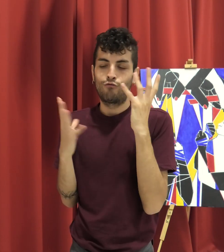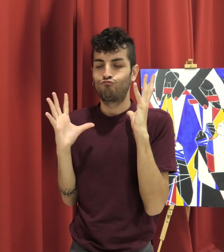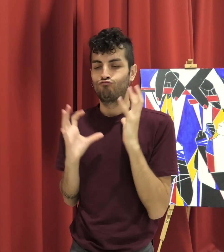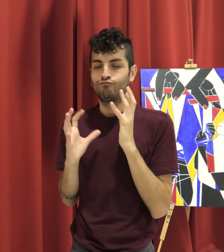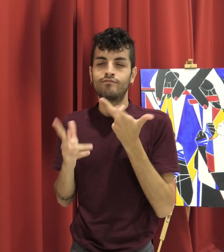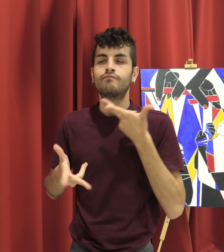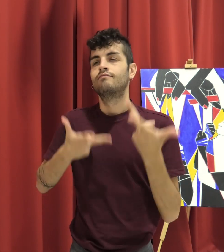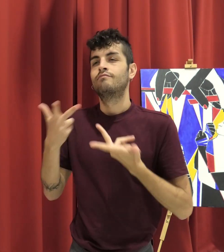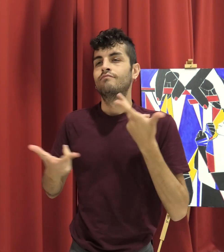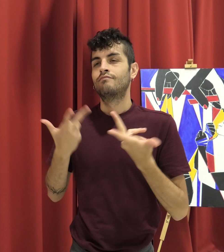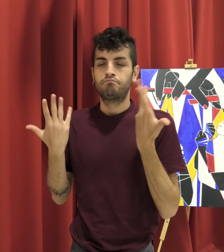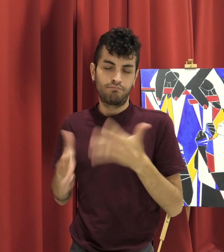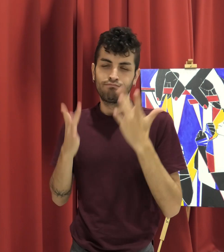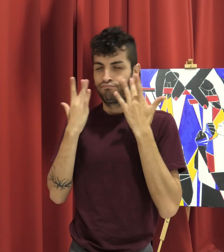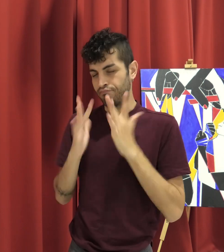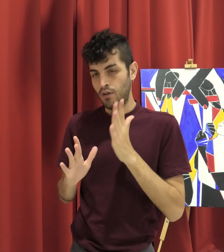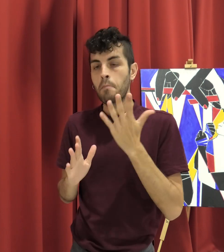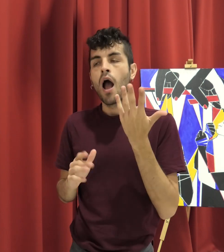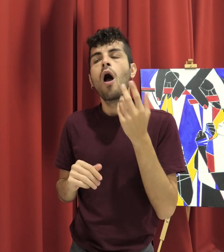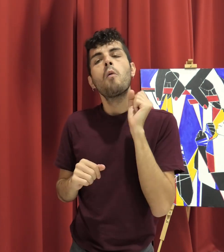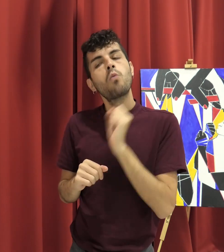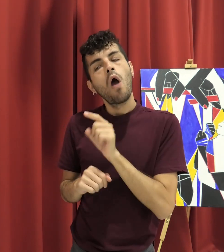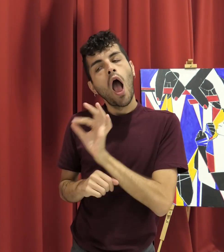and black clothes and I can perform.